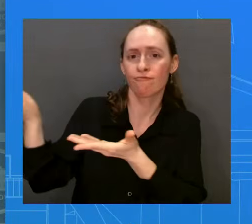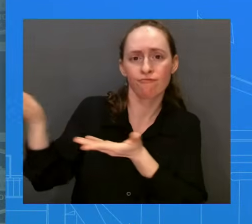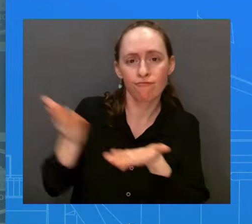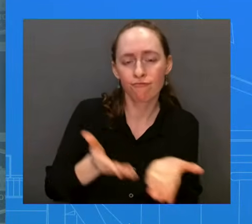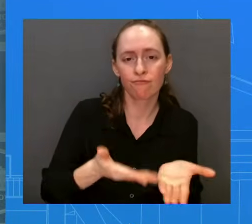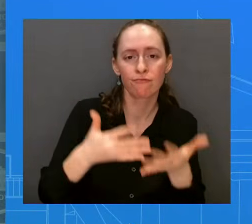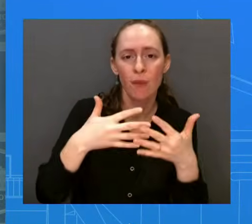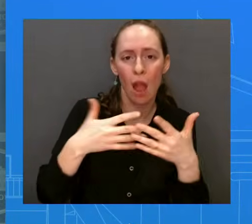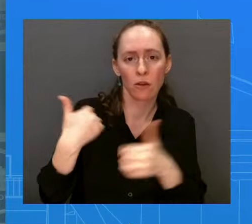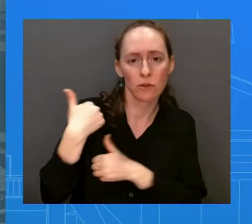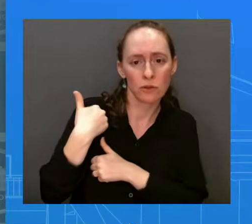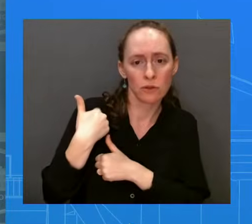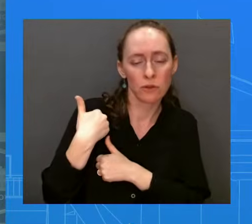who have fled there in safety.